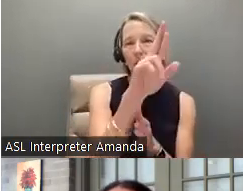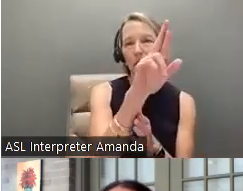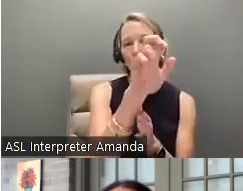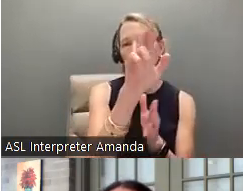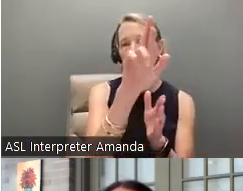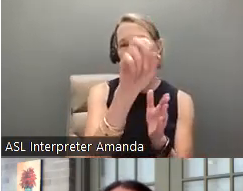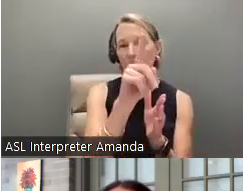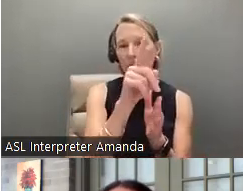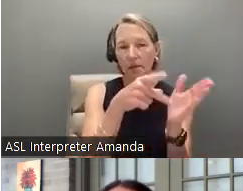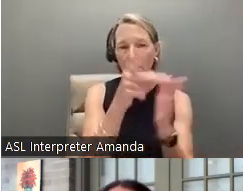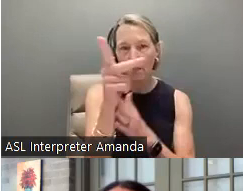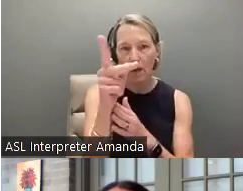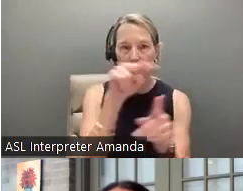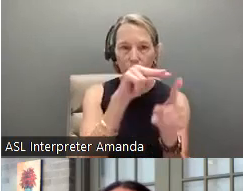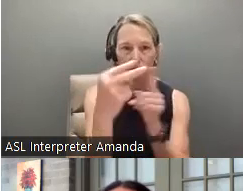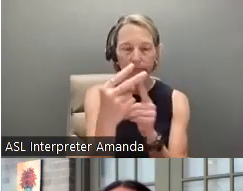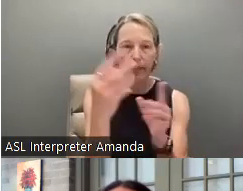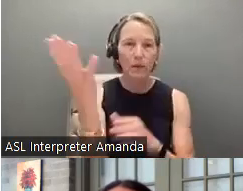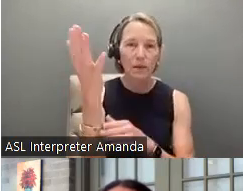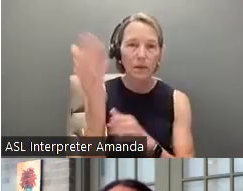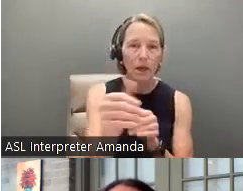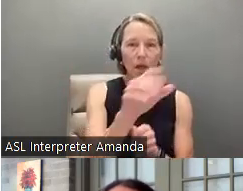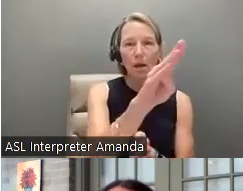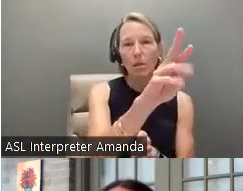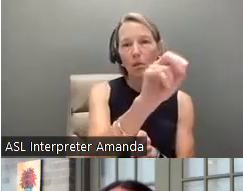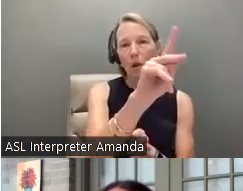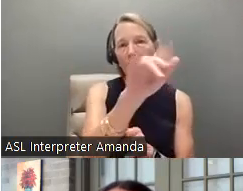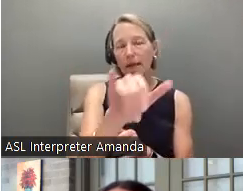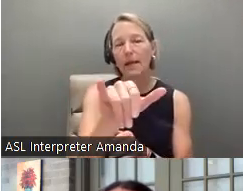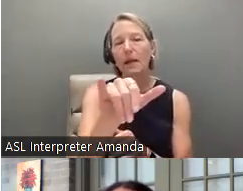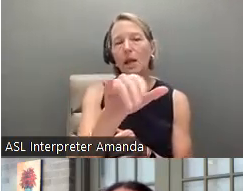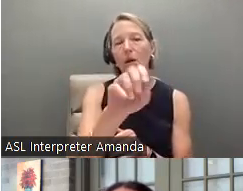multiple angles today with our speaker Brandy Earle before we get started we're going to do